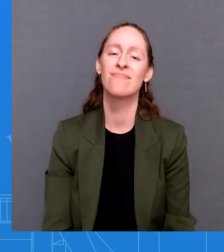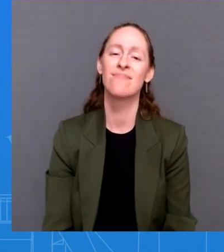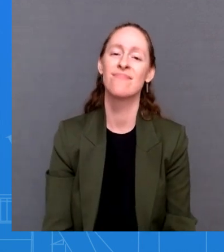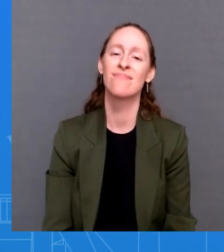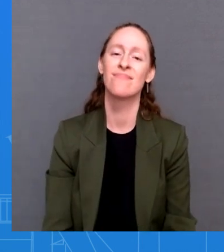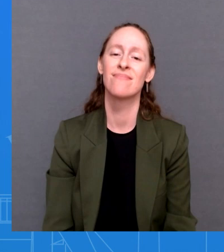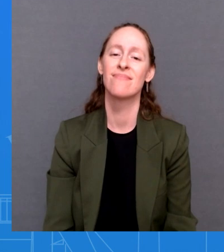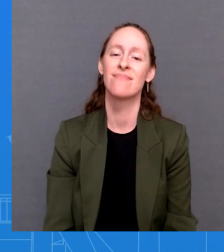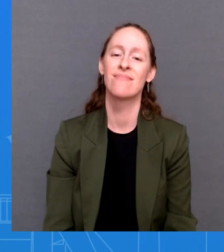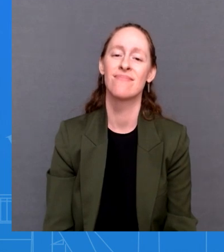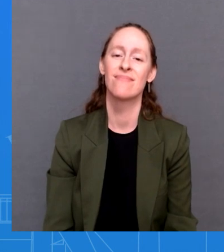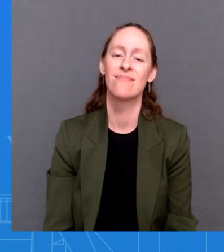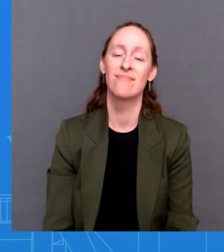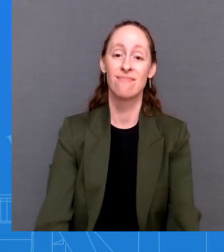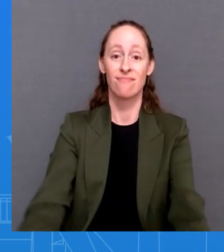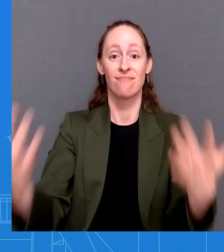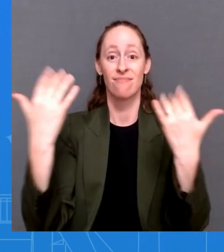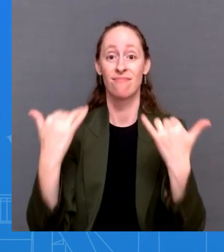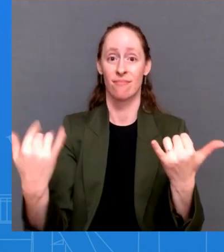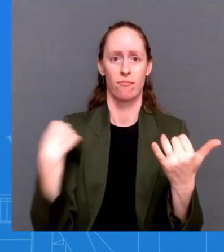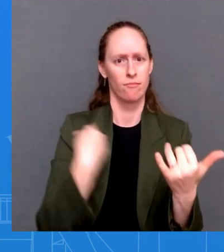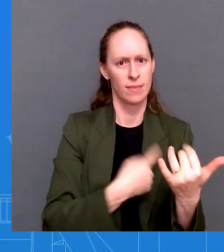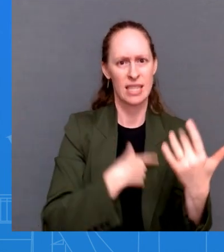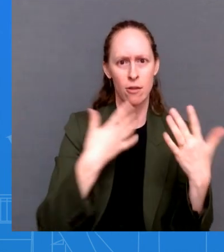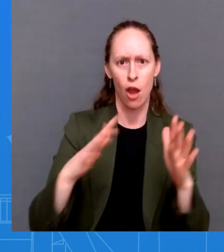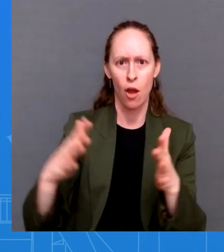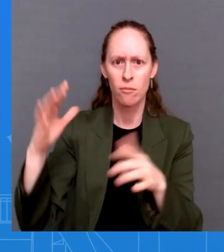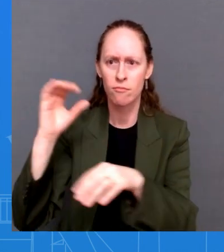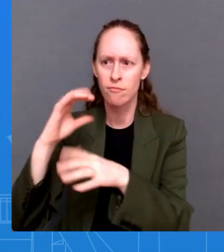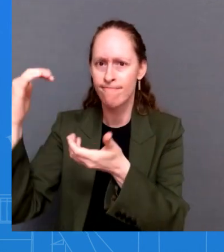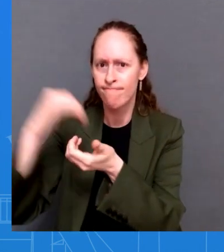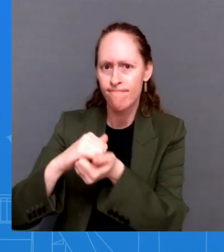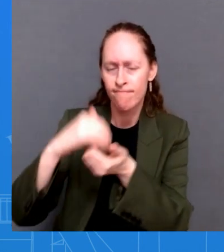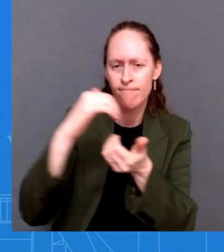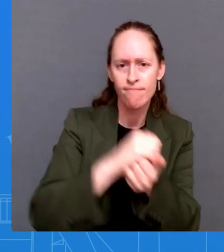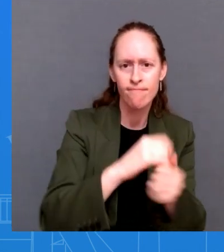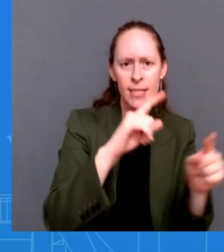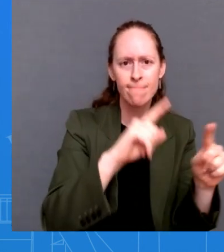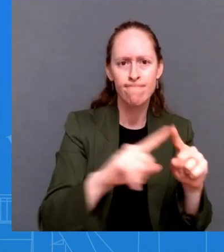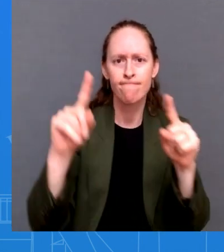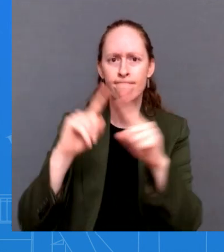to get shots into arms to help adapt the intradermal approach and to answer their questions.